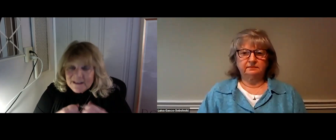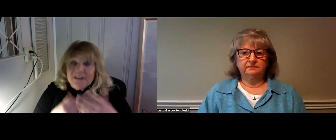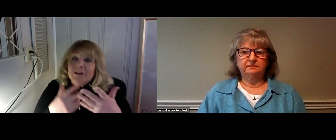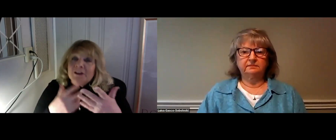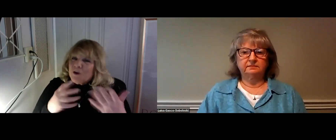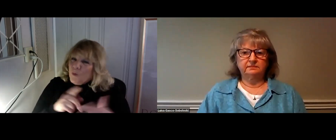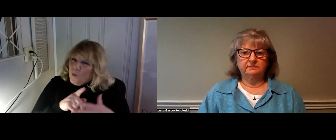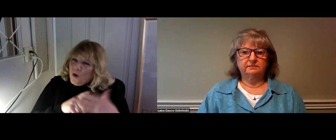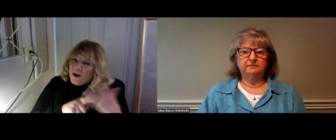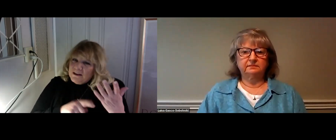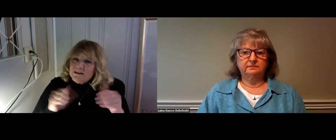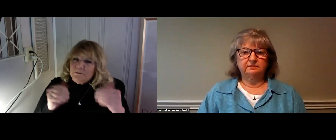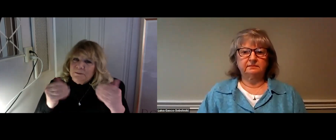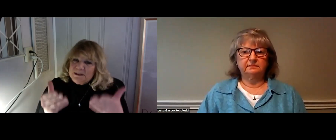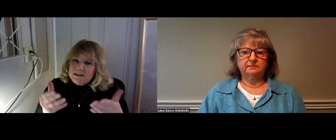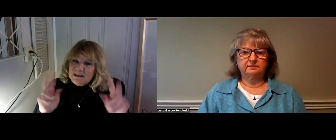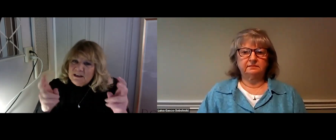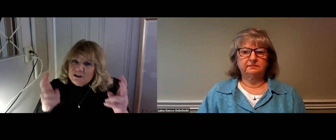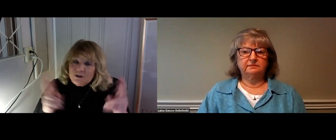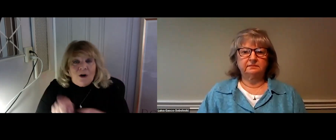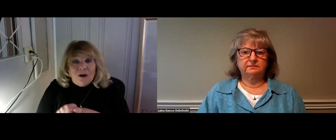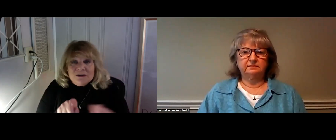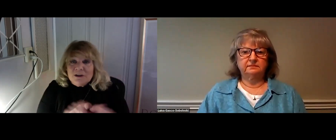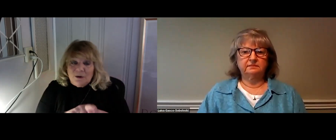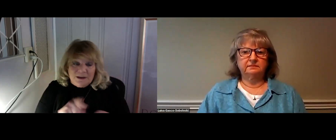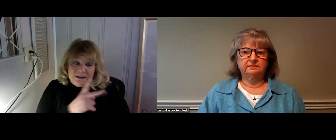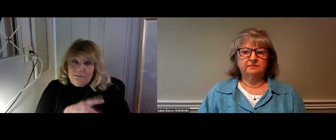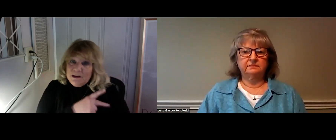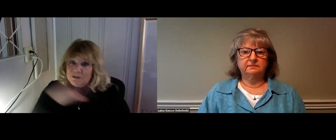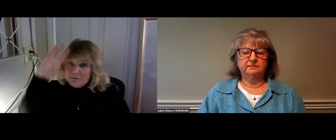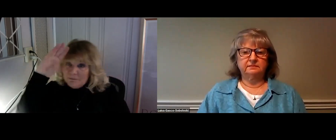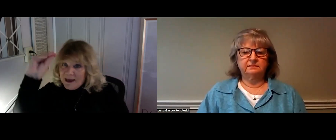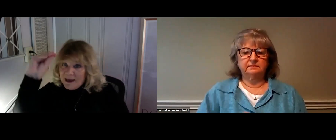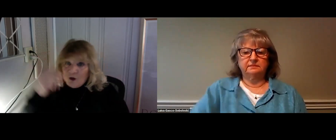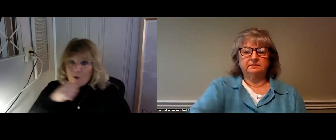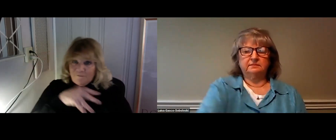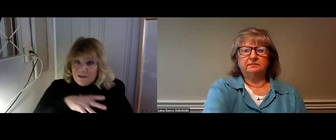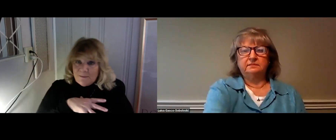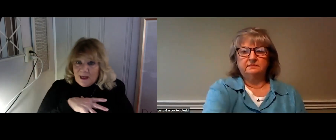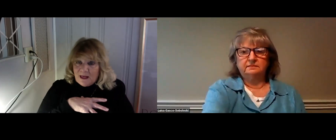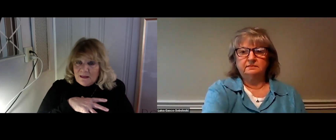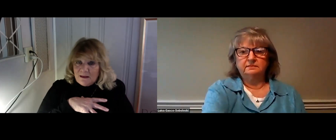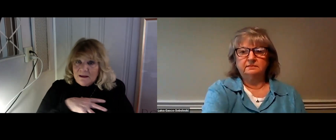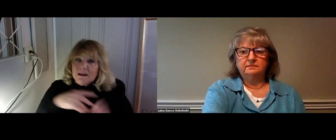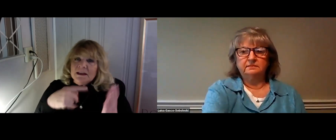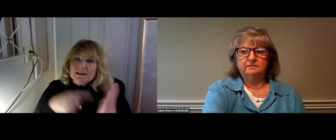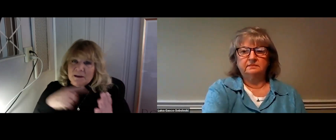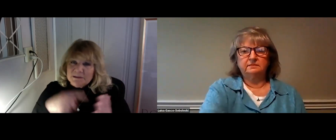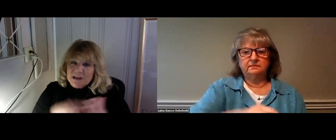So what is the presenting issue? Also, is the patient male or female? Sometimes